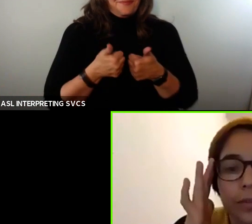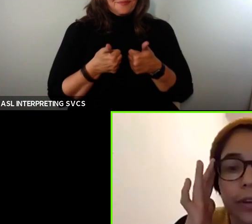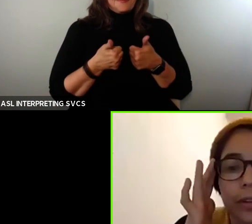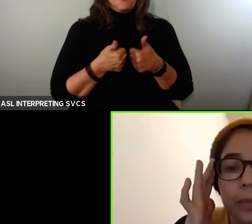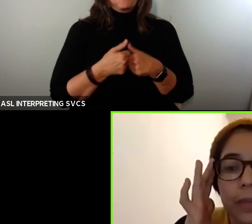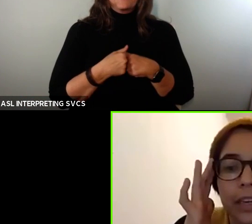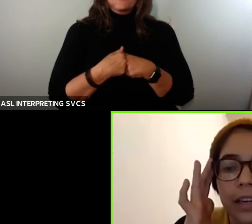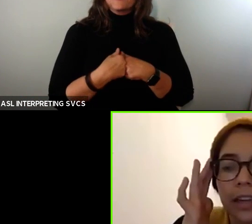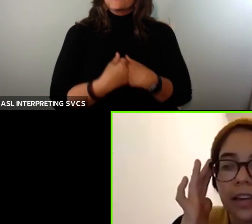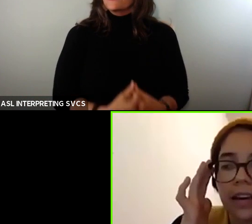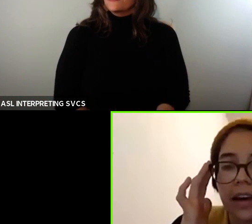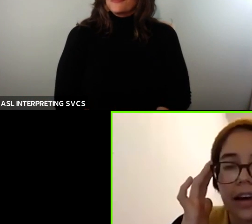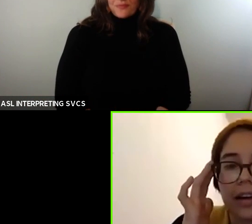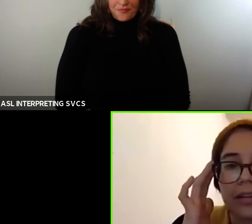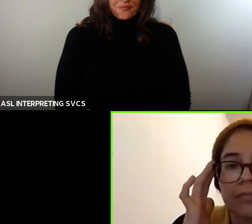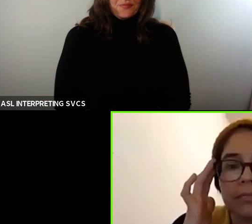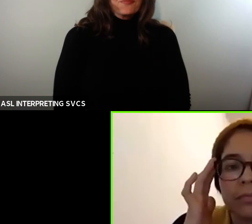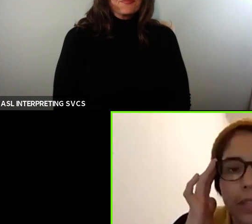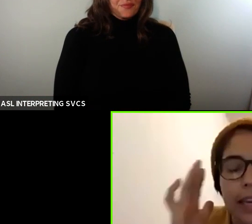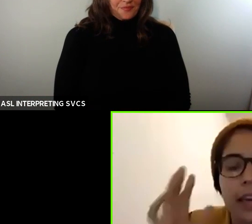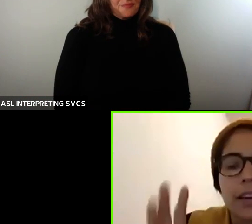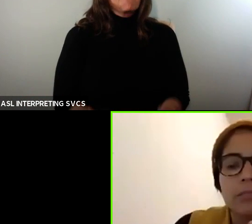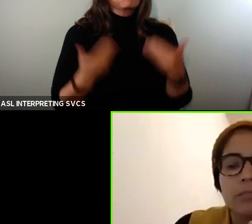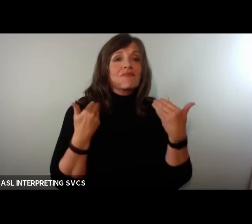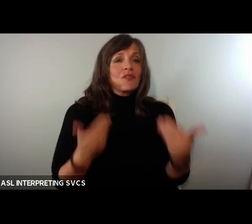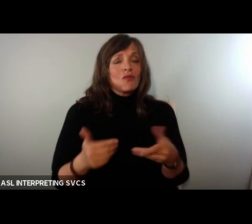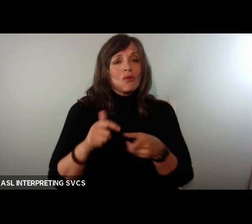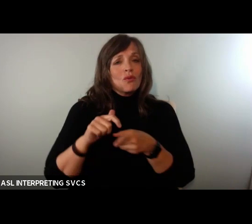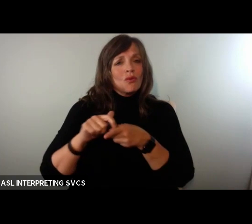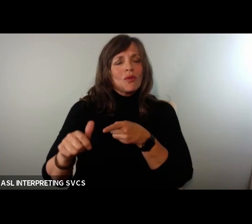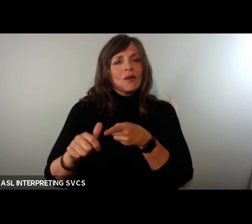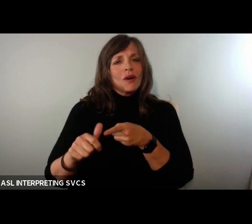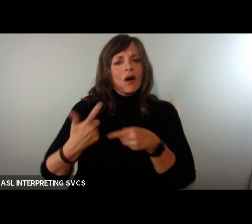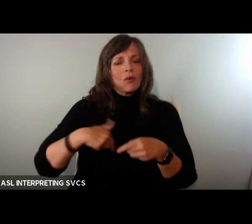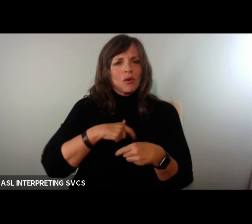we'll be taking just a breath, basically, in between each,